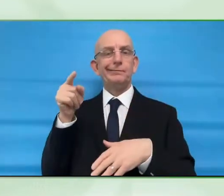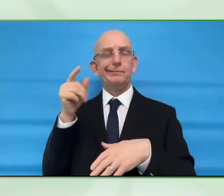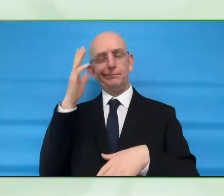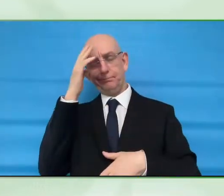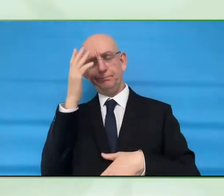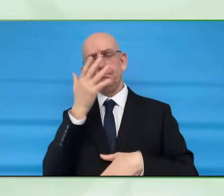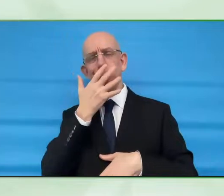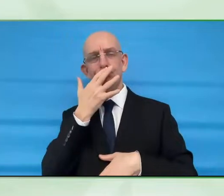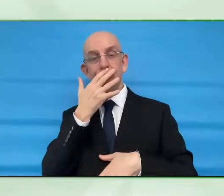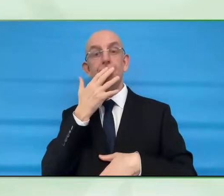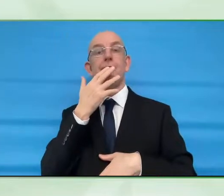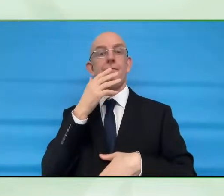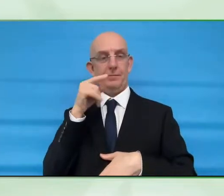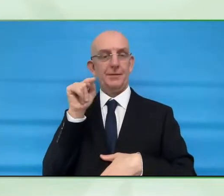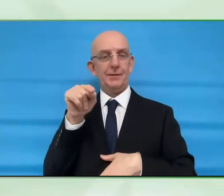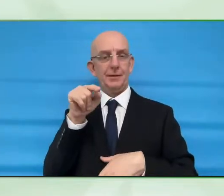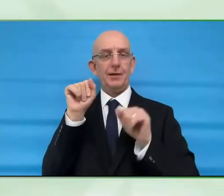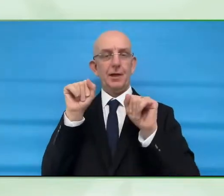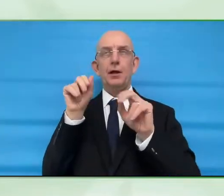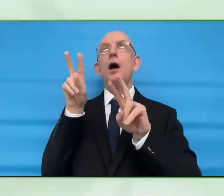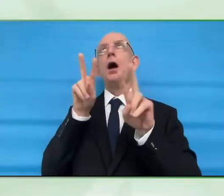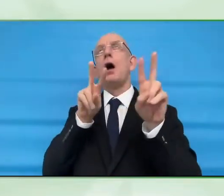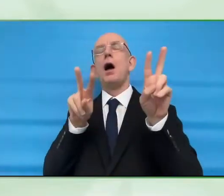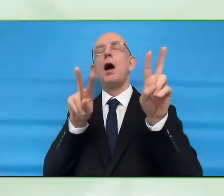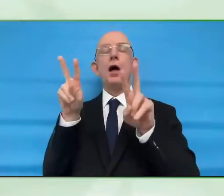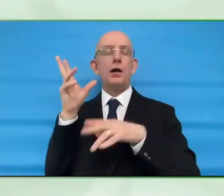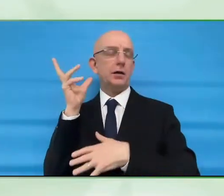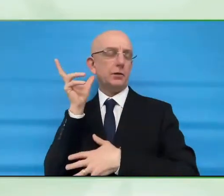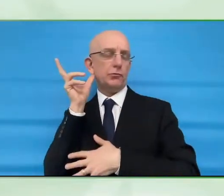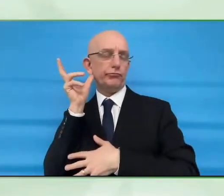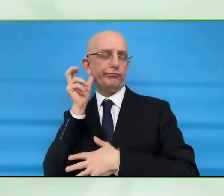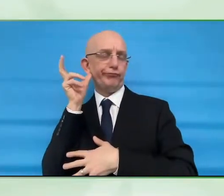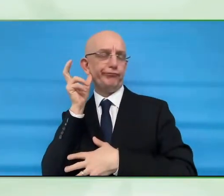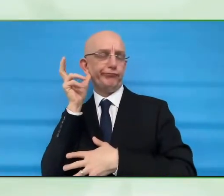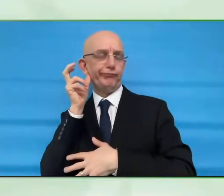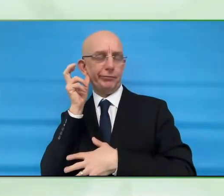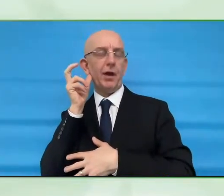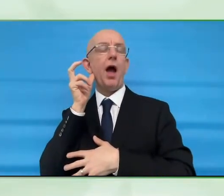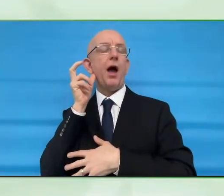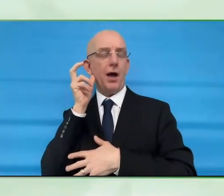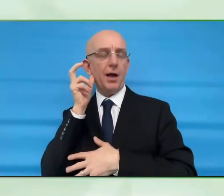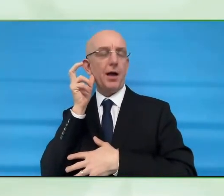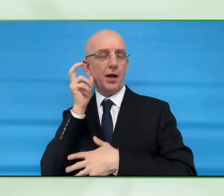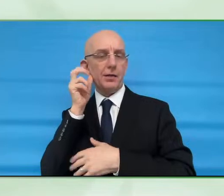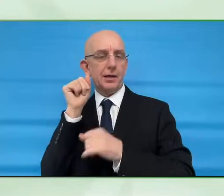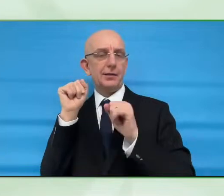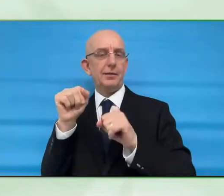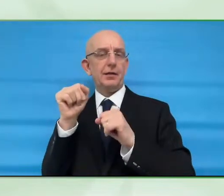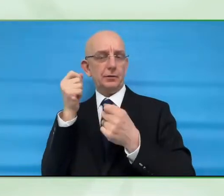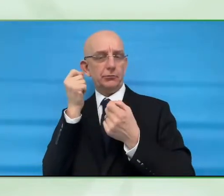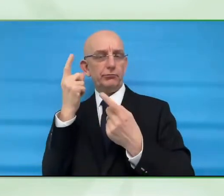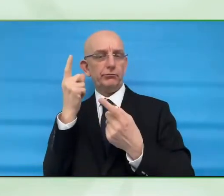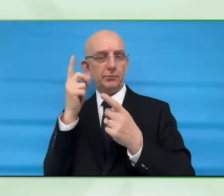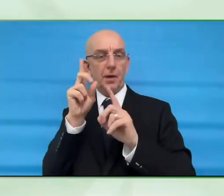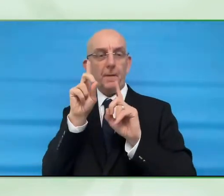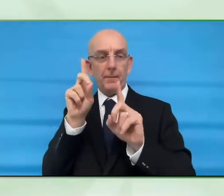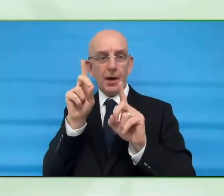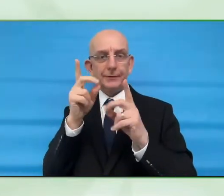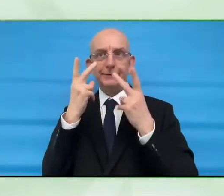the show which is by using a combination to describe what you are hearing and it has found